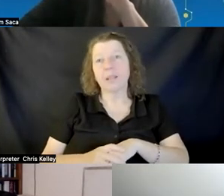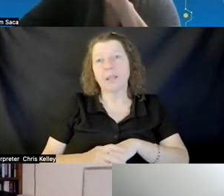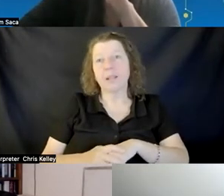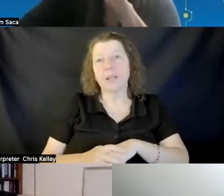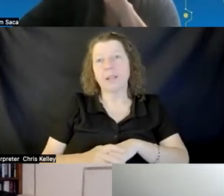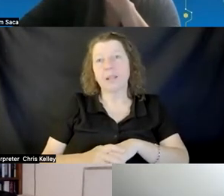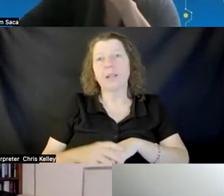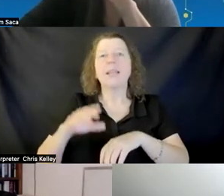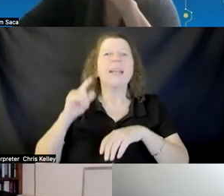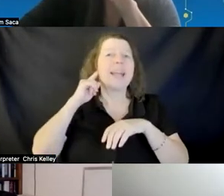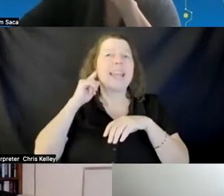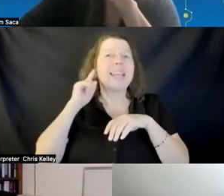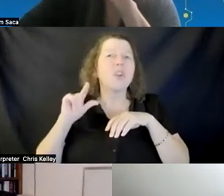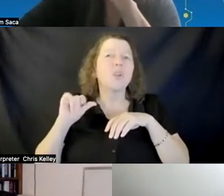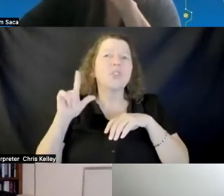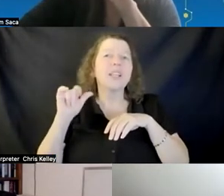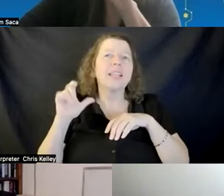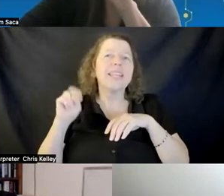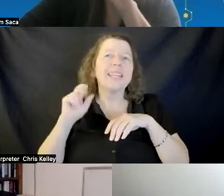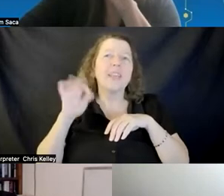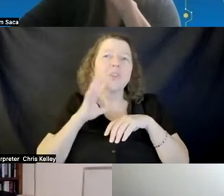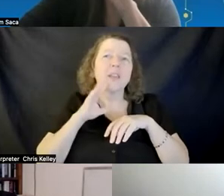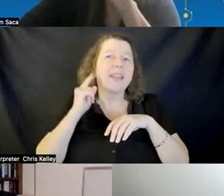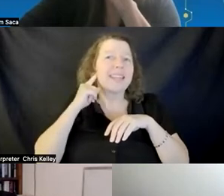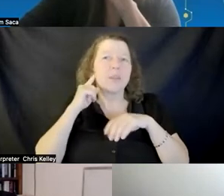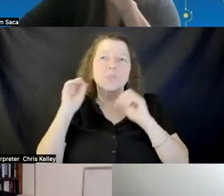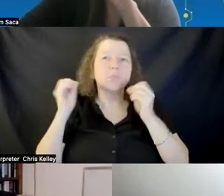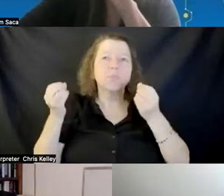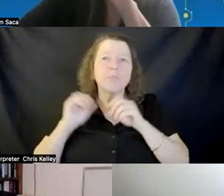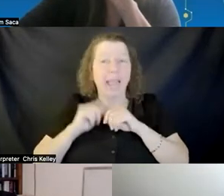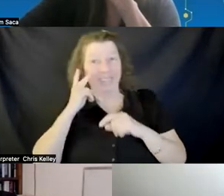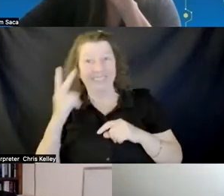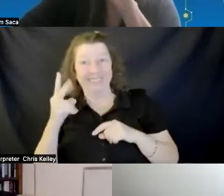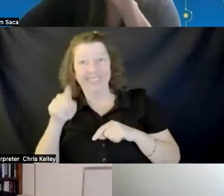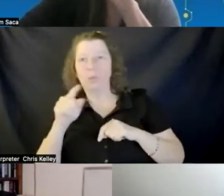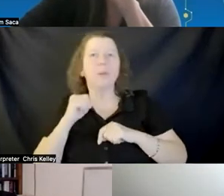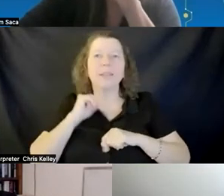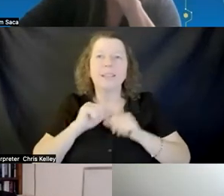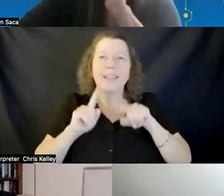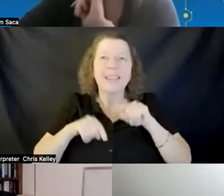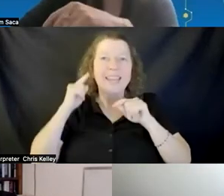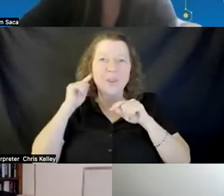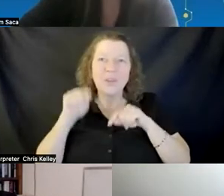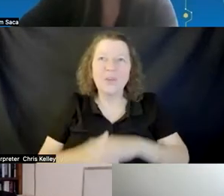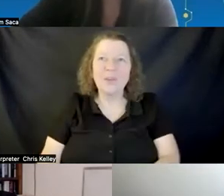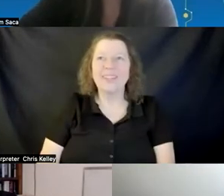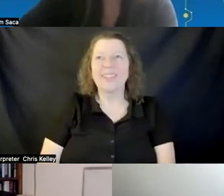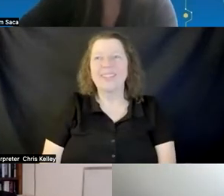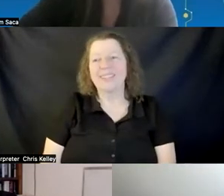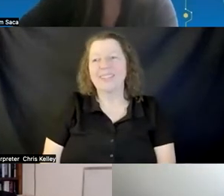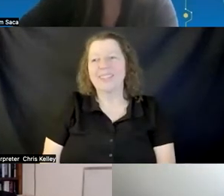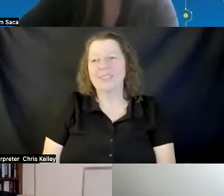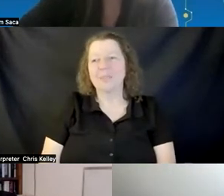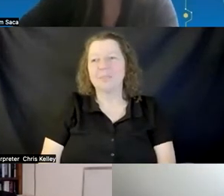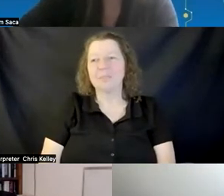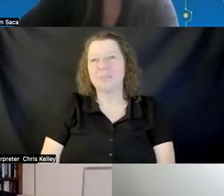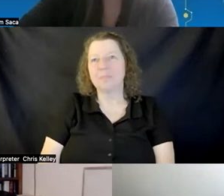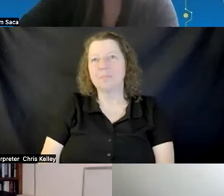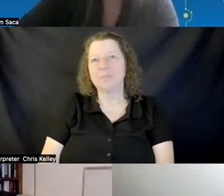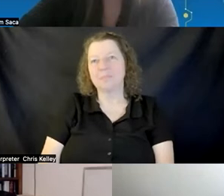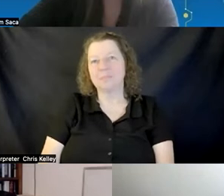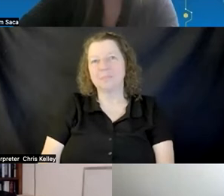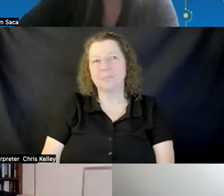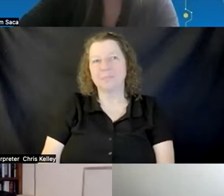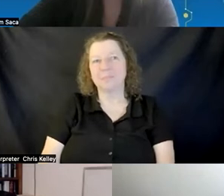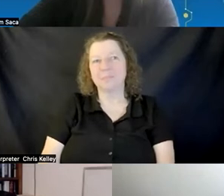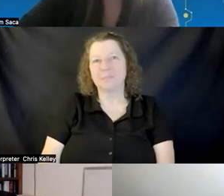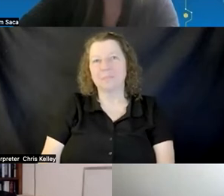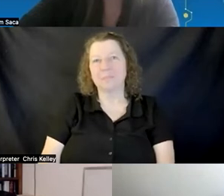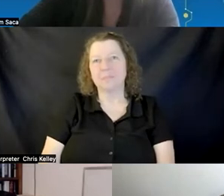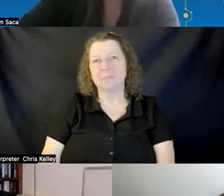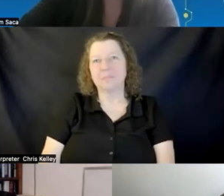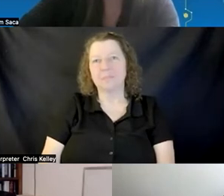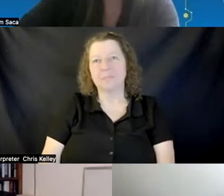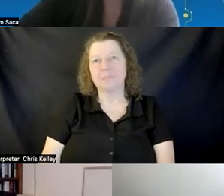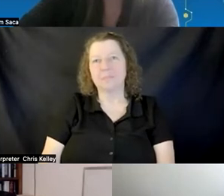oh i can't hear you jillian good to see you uh we know each other